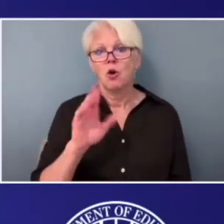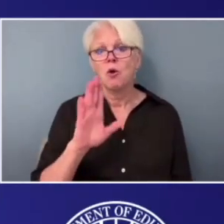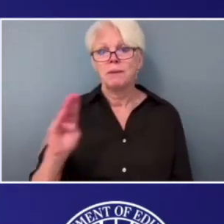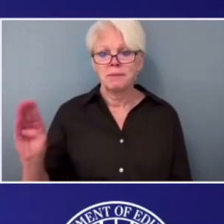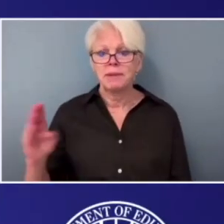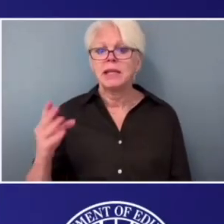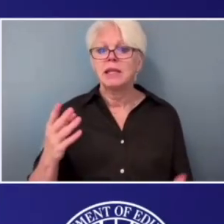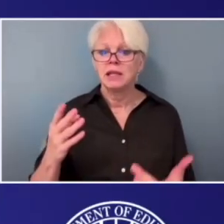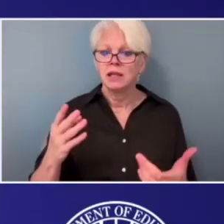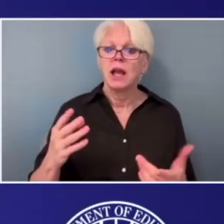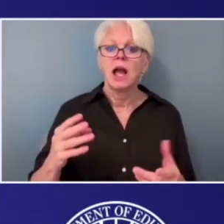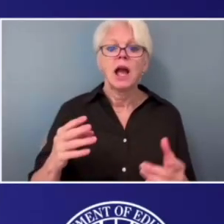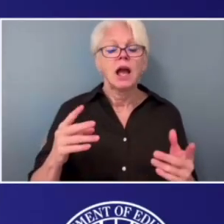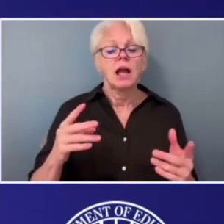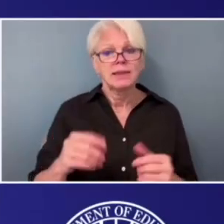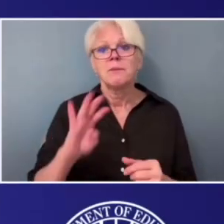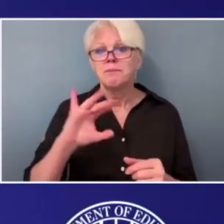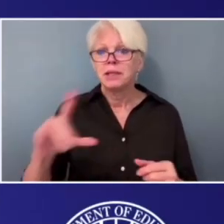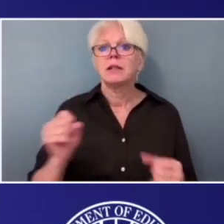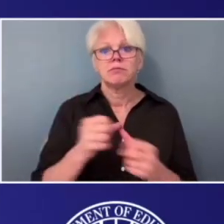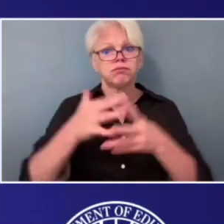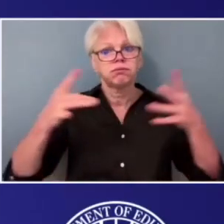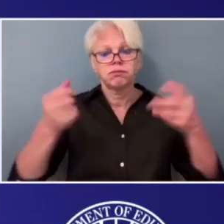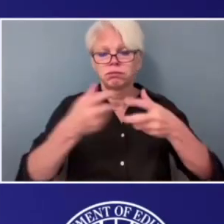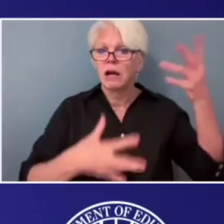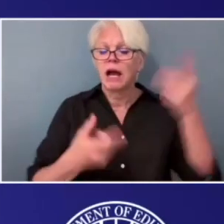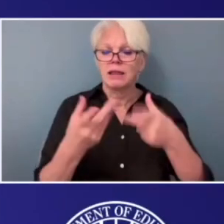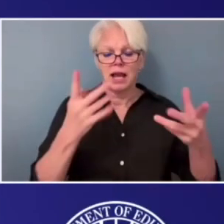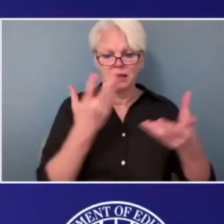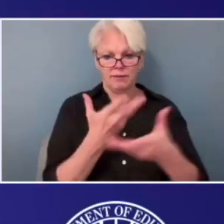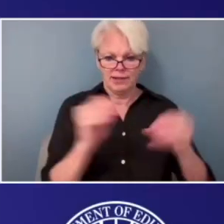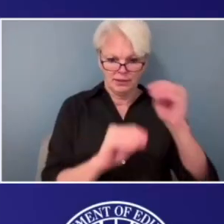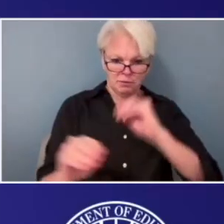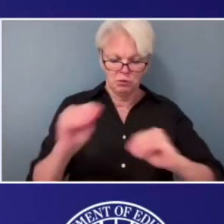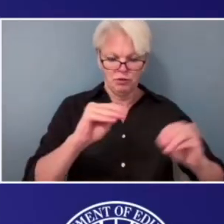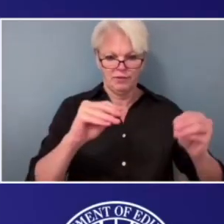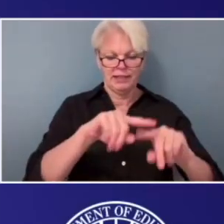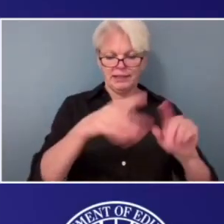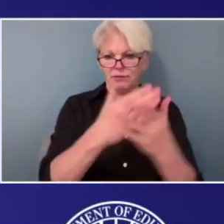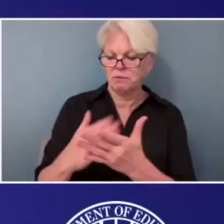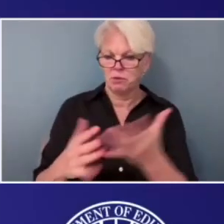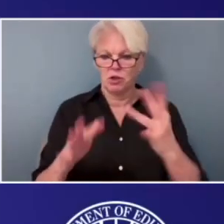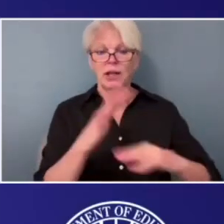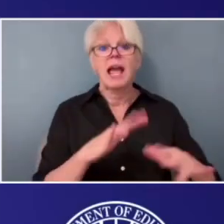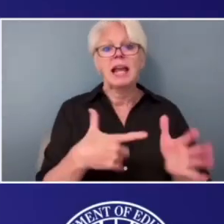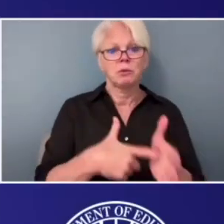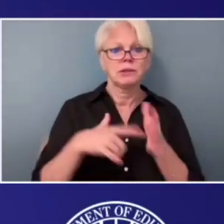voluminous bill with a lot of moving pieces and parts. And it's going to take the village that we have in this room and the